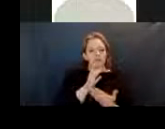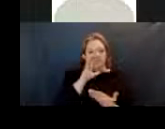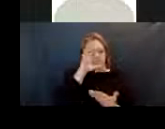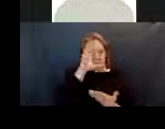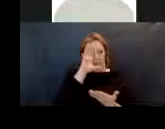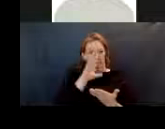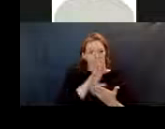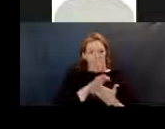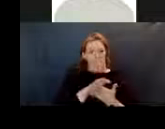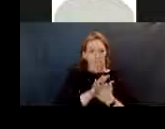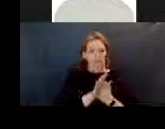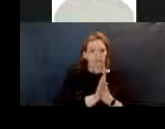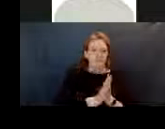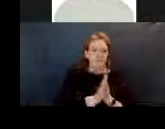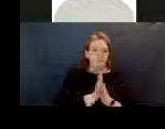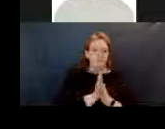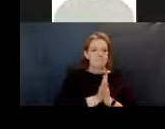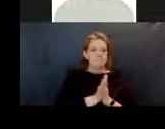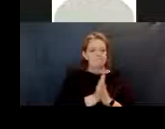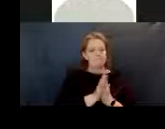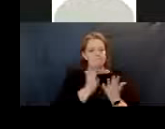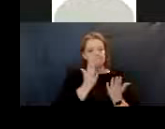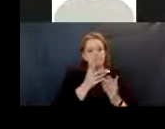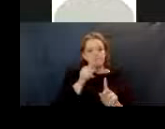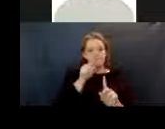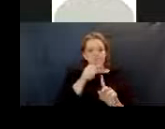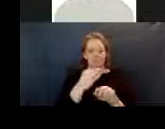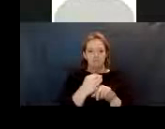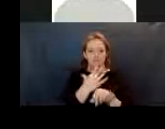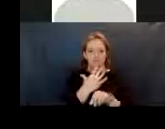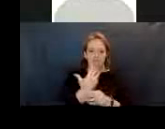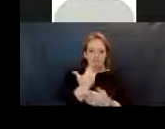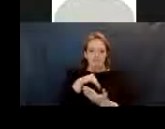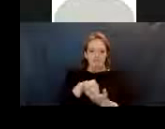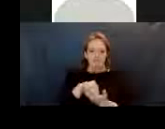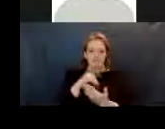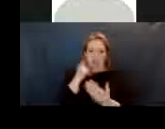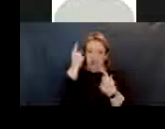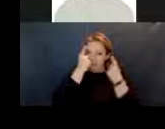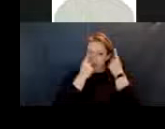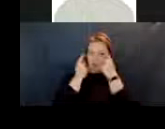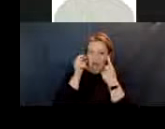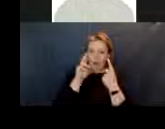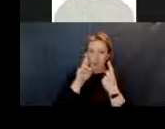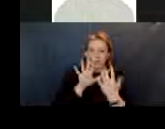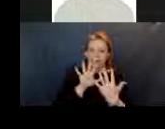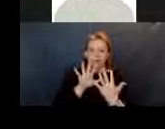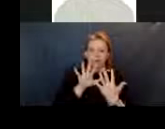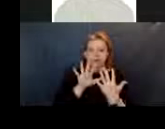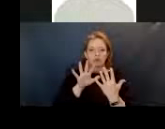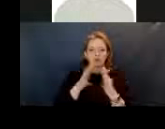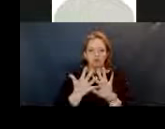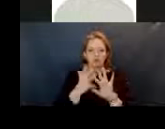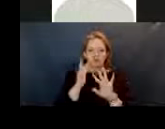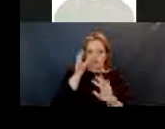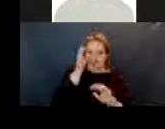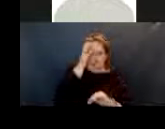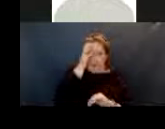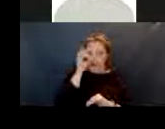to rethink, or put a spin on the crucifixion of Jesus Christ.